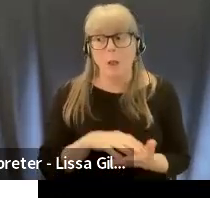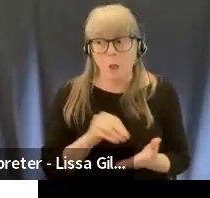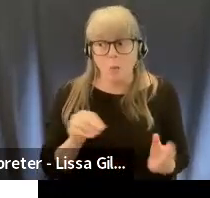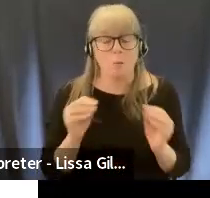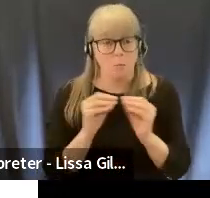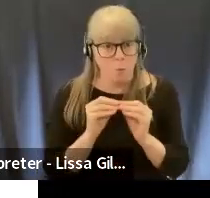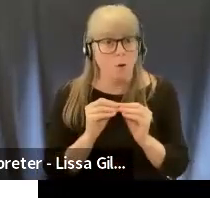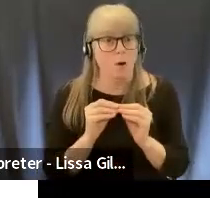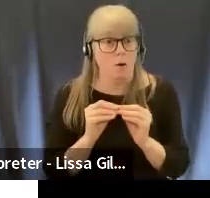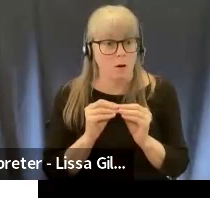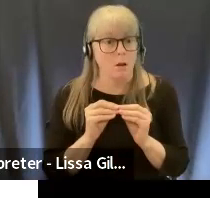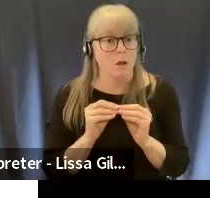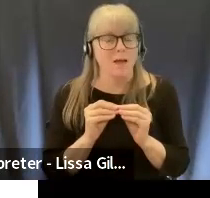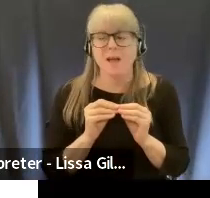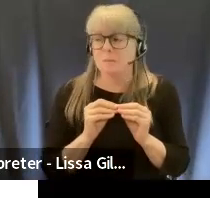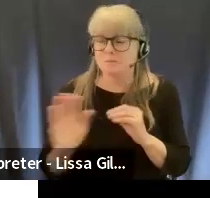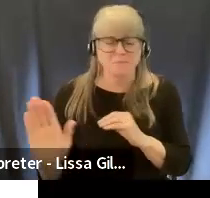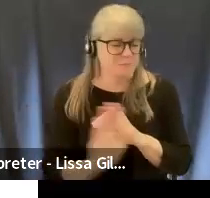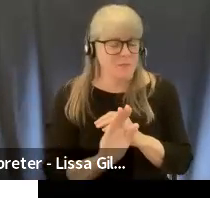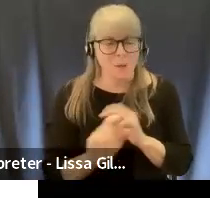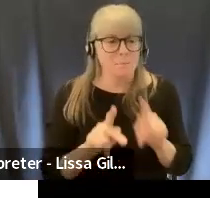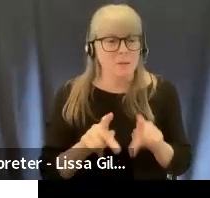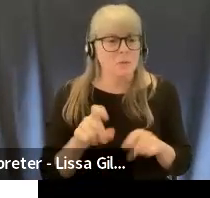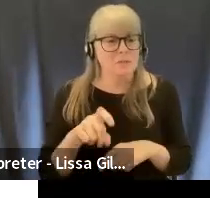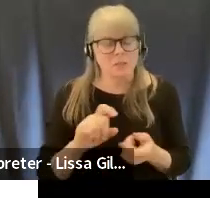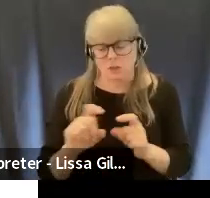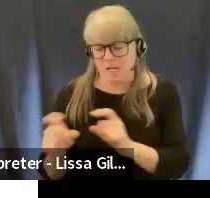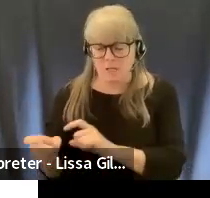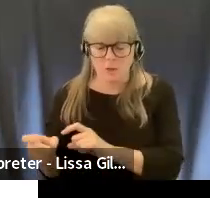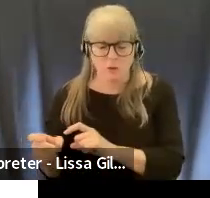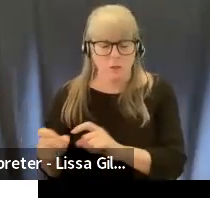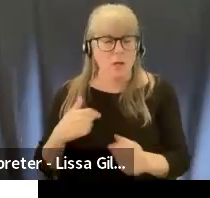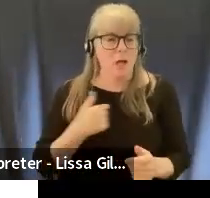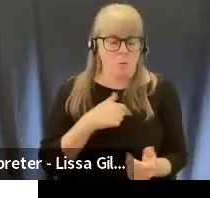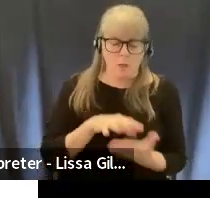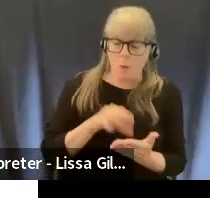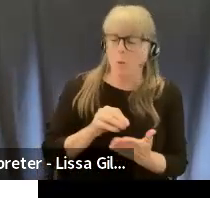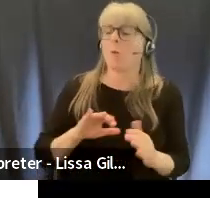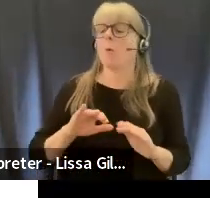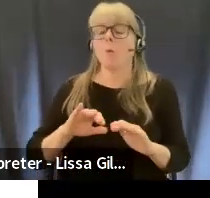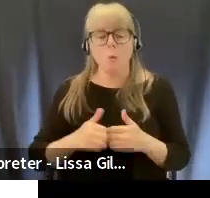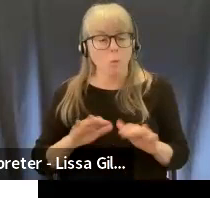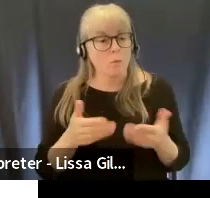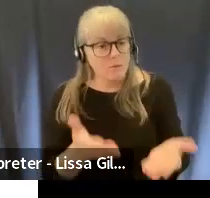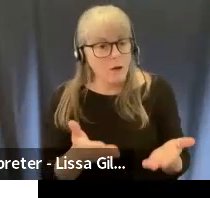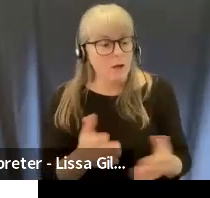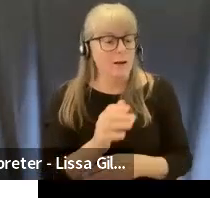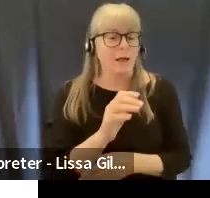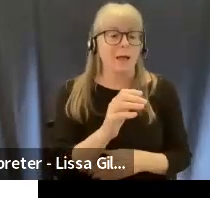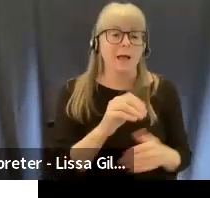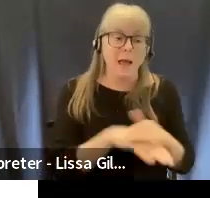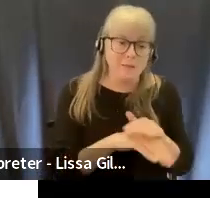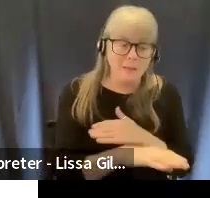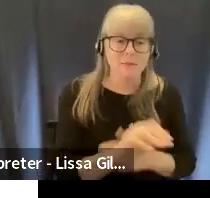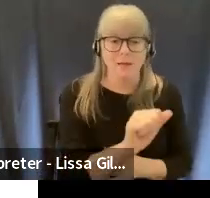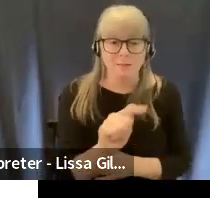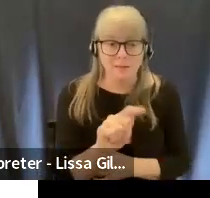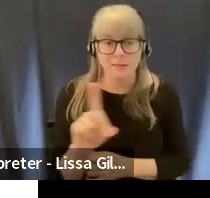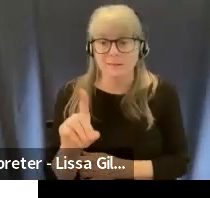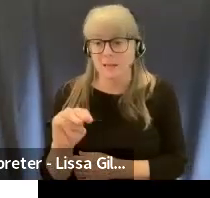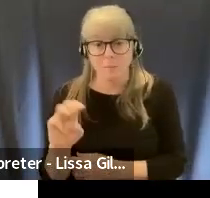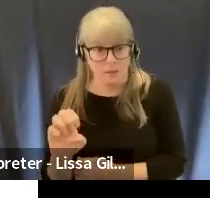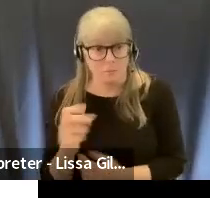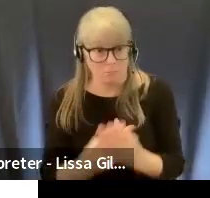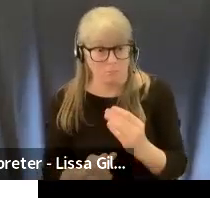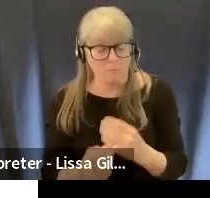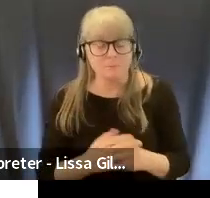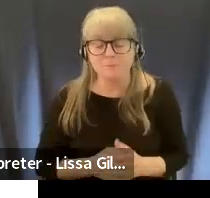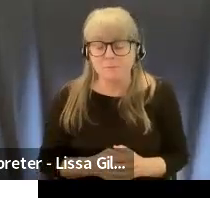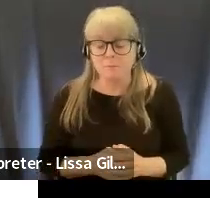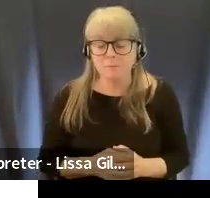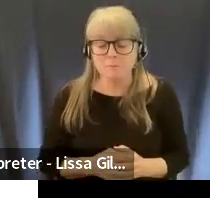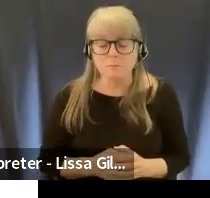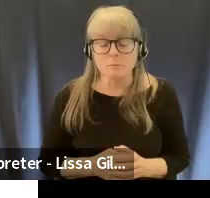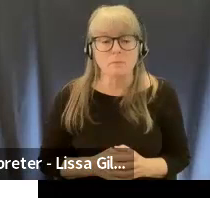But again, each year I believe that we learn a little bit more as people's needs change about how we are providing access to at.